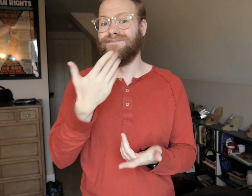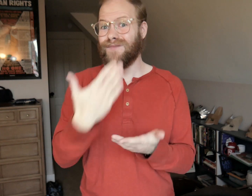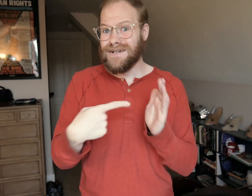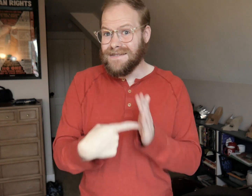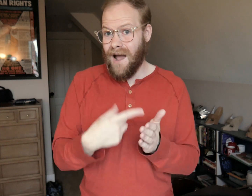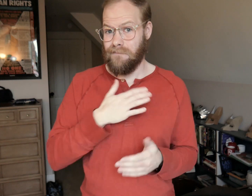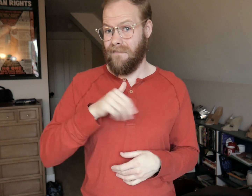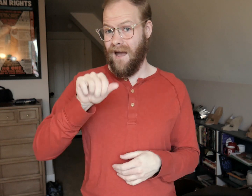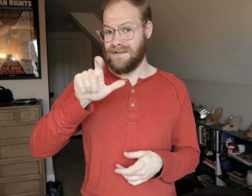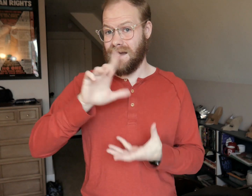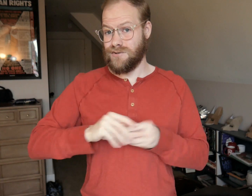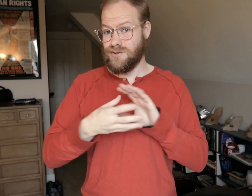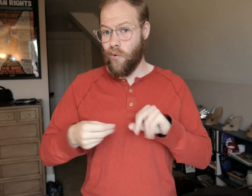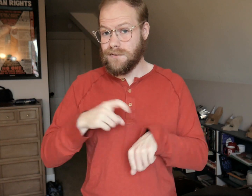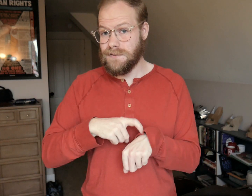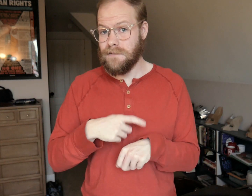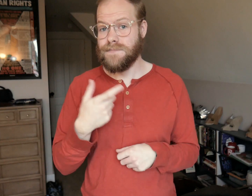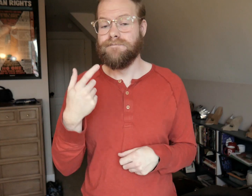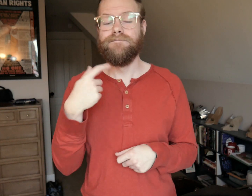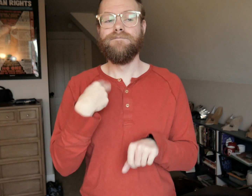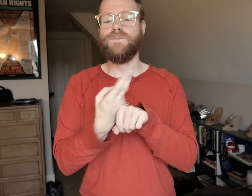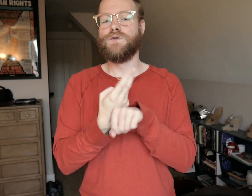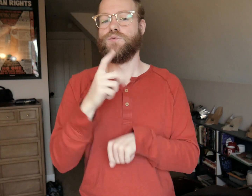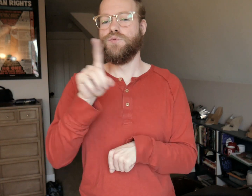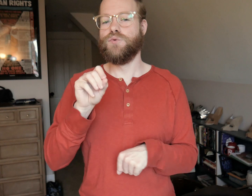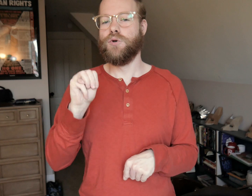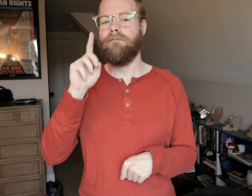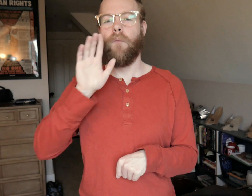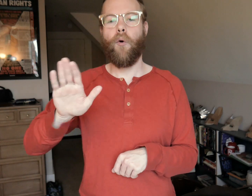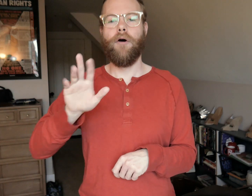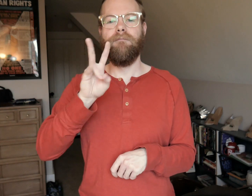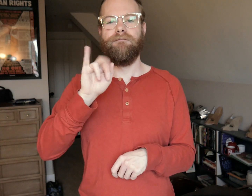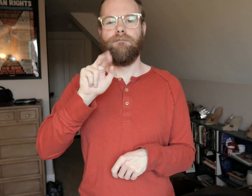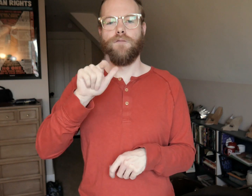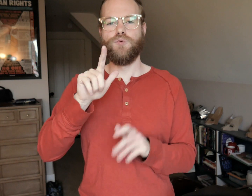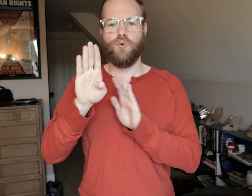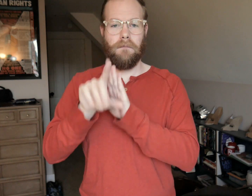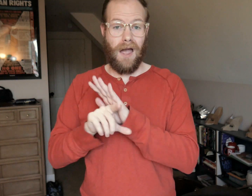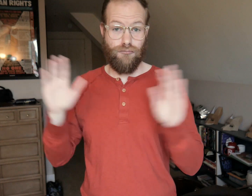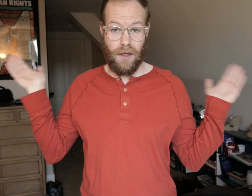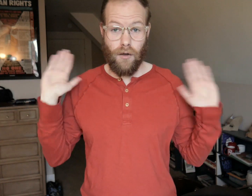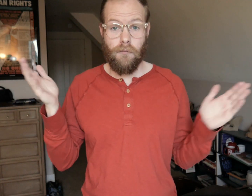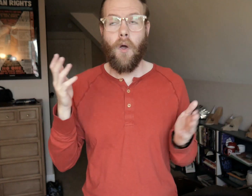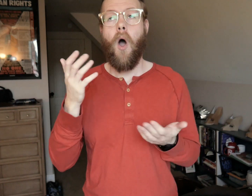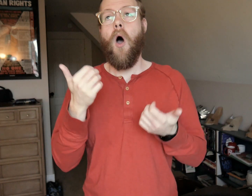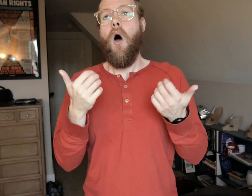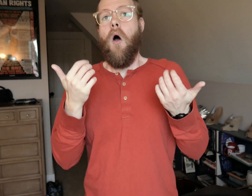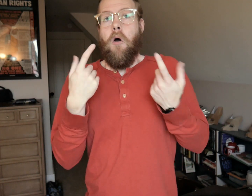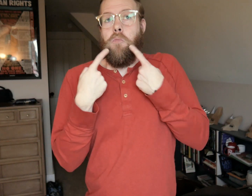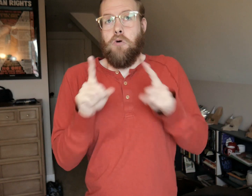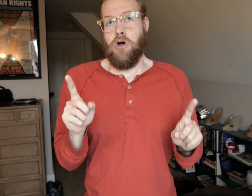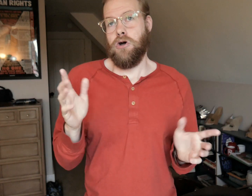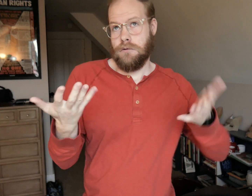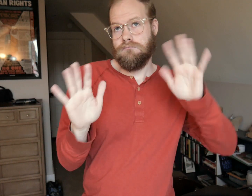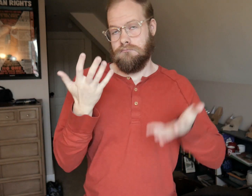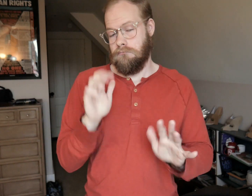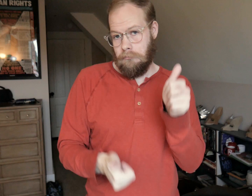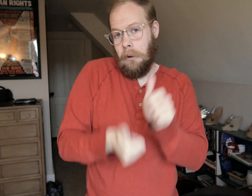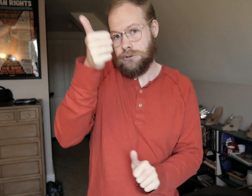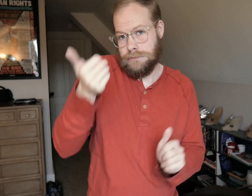A great example is my ASL Storytimes. I used Zoom for their virtual background, which worked for the most part.